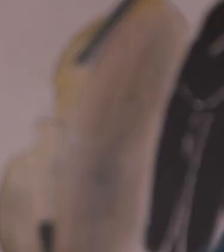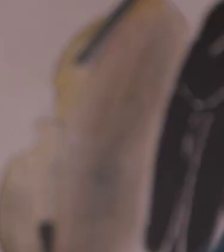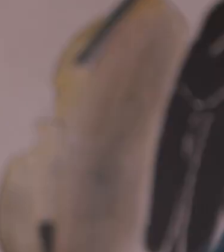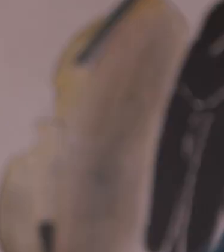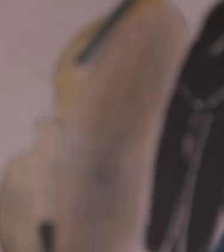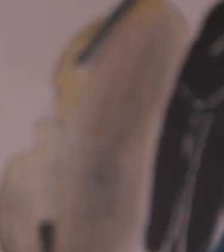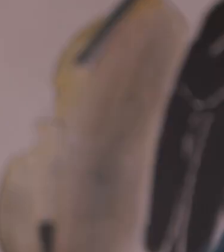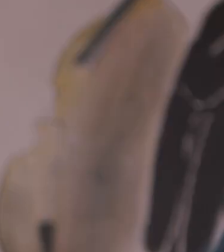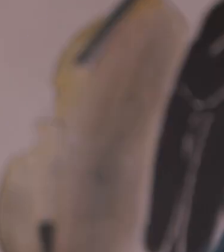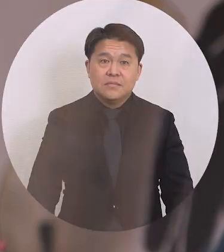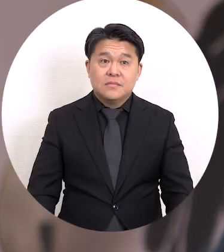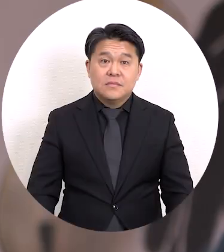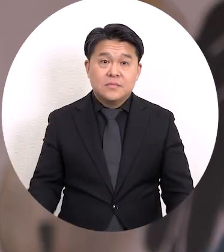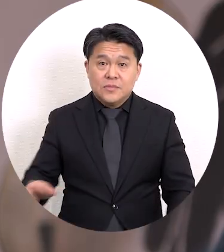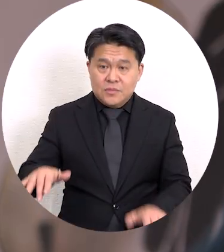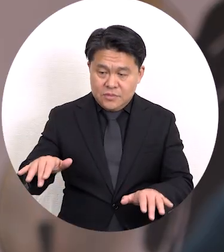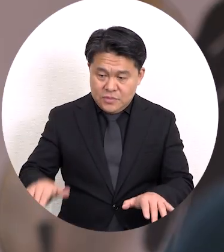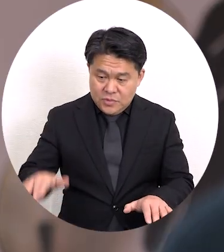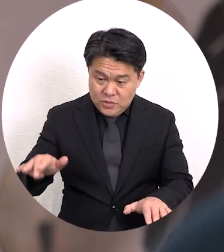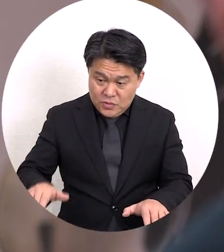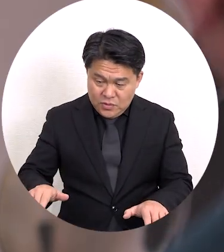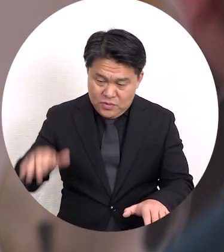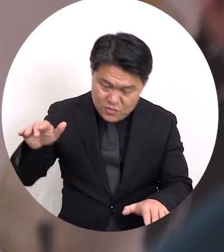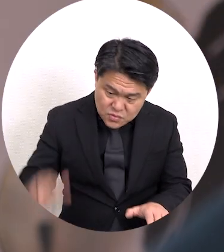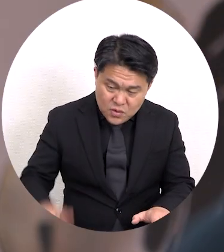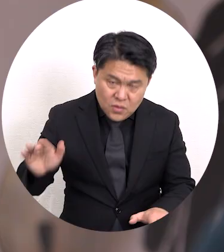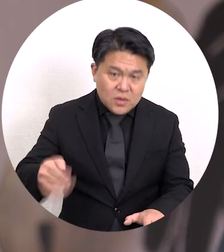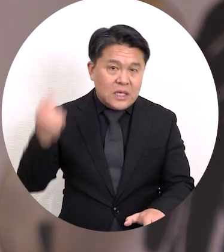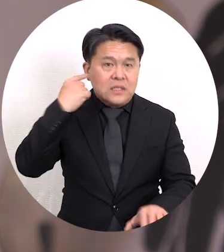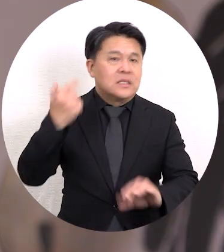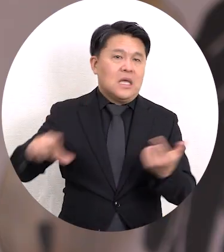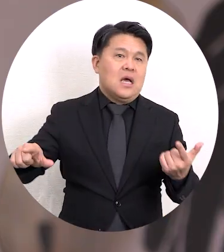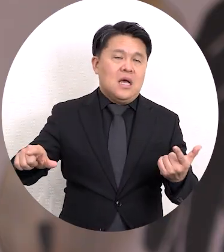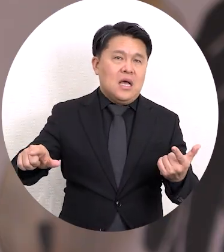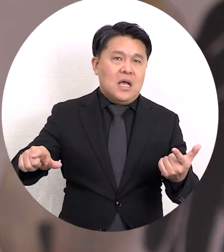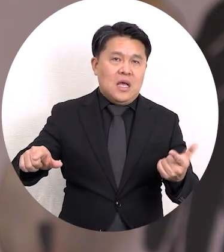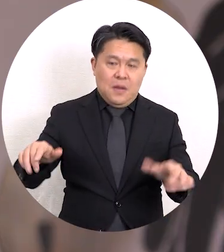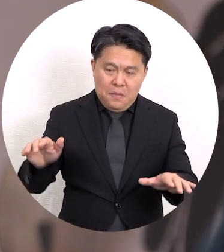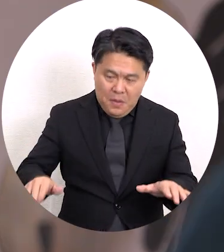And depending on the range, the sound changes as well. Depending on the speed and the range.